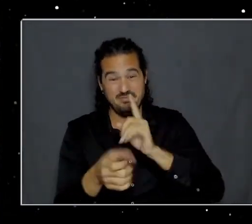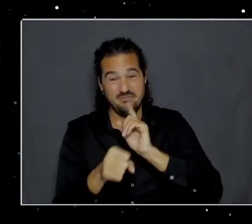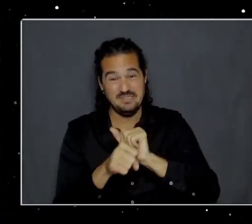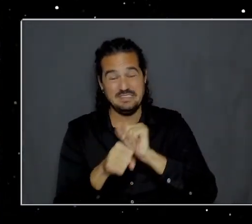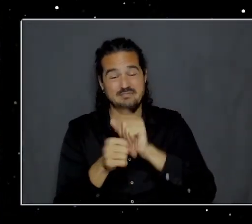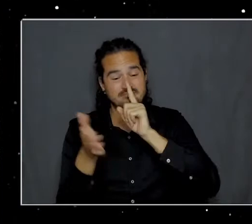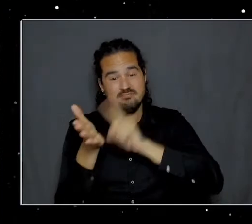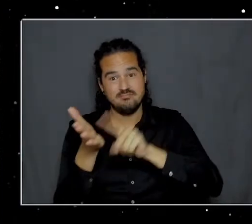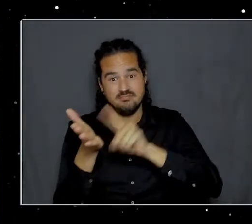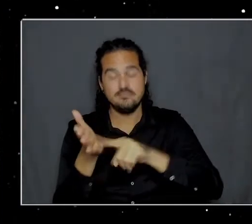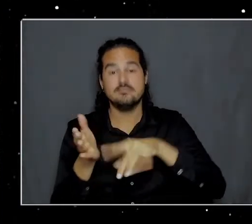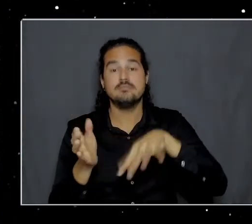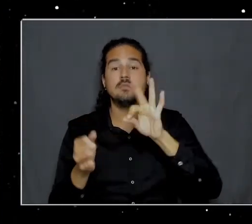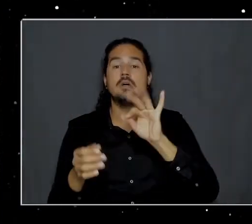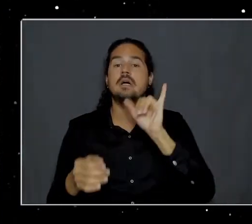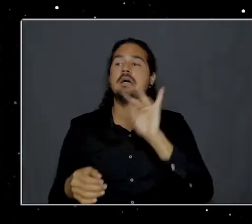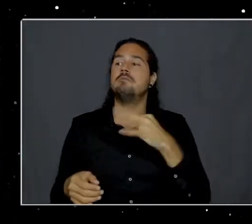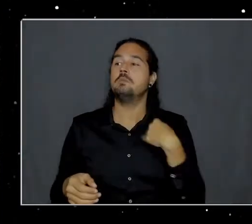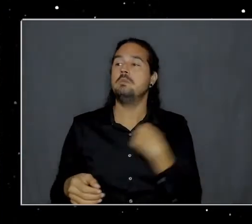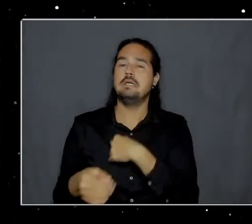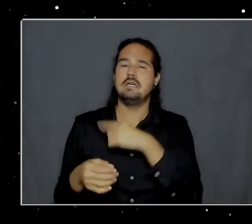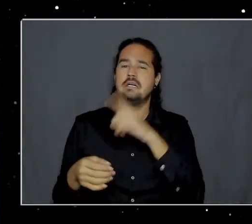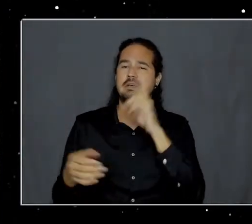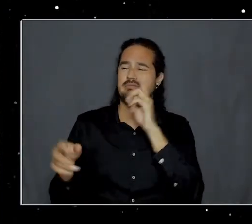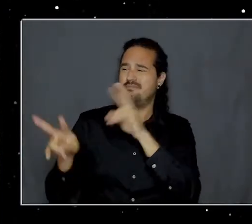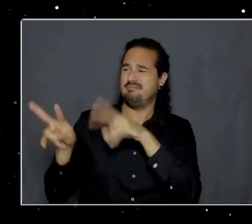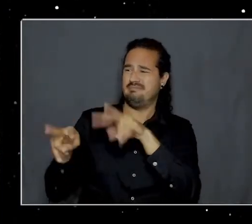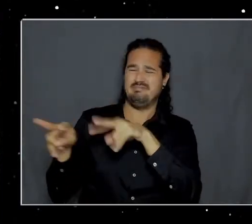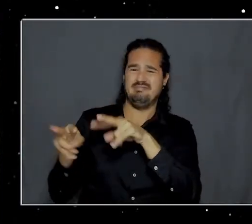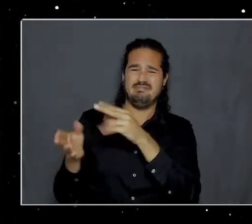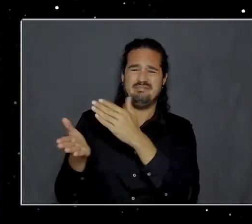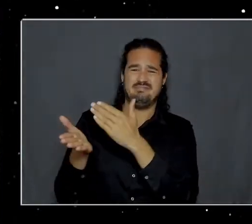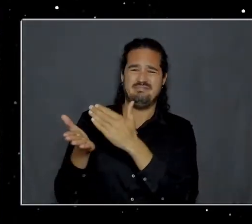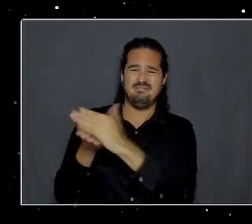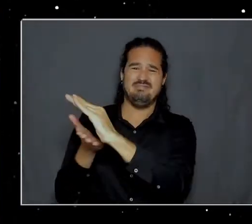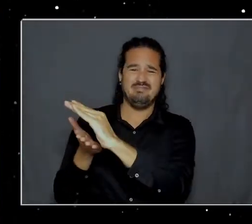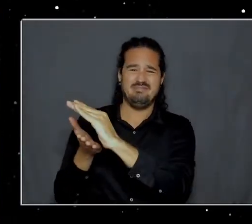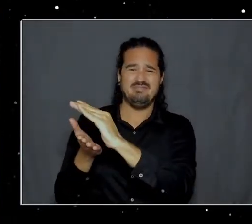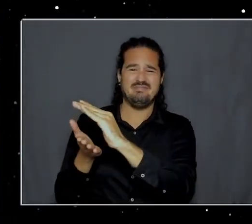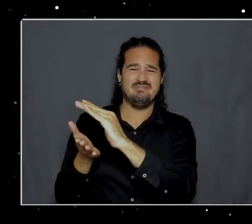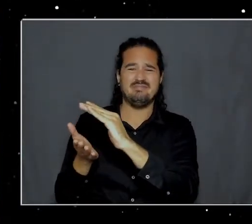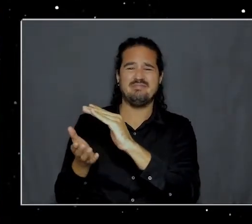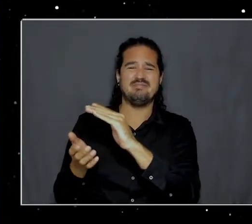DEEPLY OTHER PEOPLE, WE STOP SEEING THEM AS HUMAN. MICHELE STORMS: